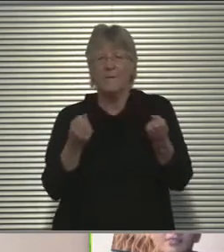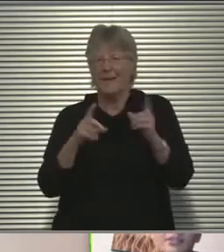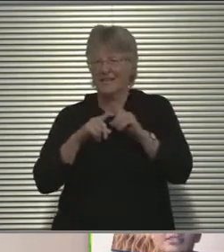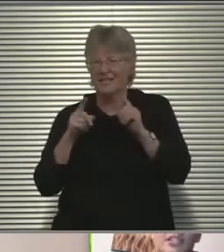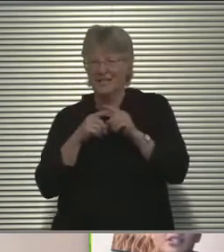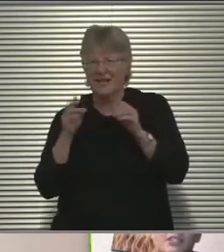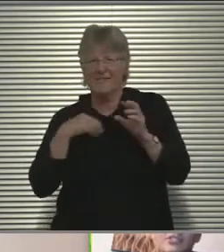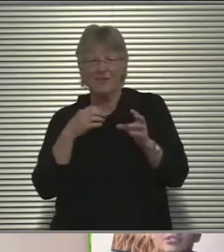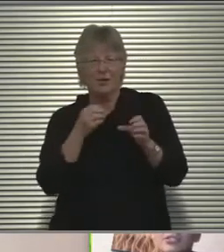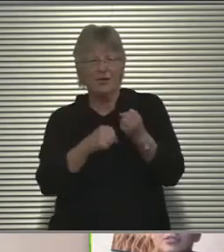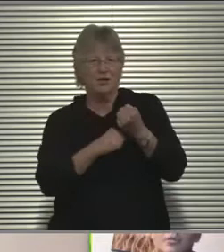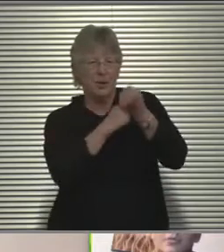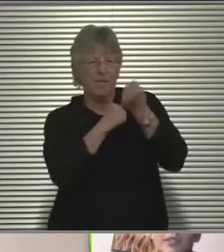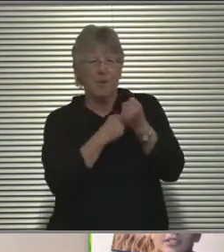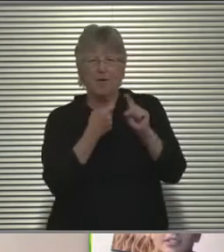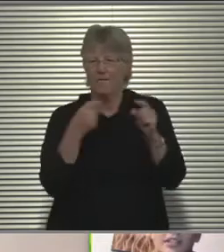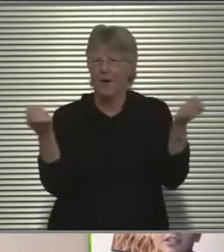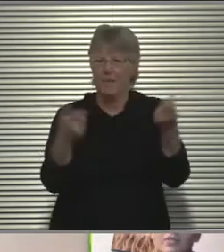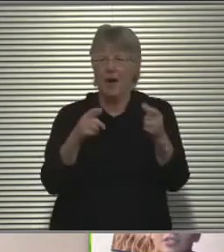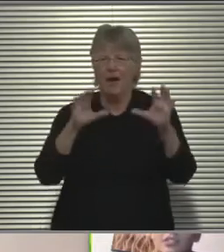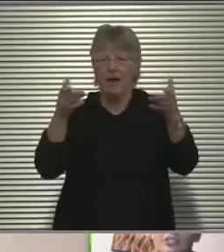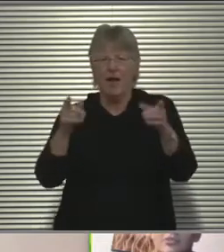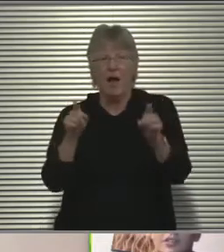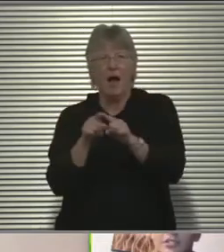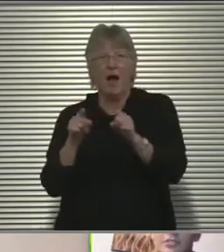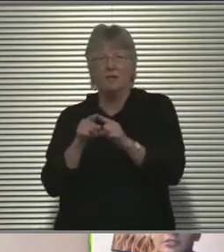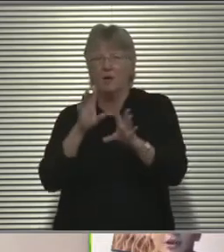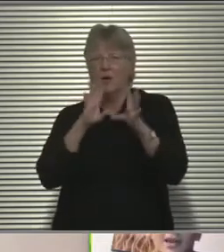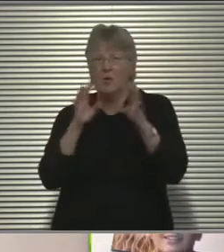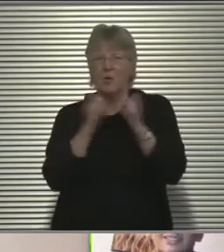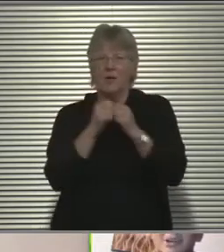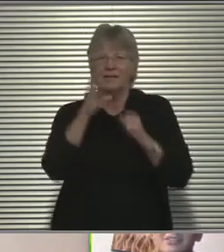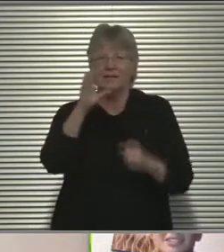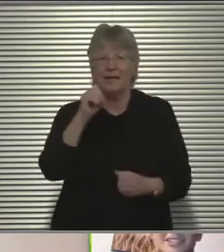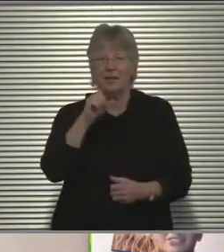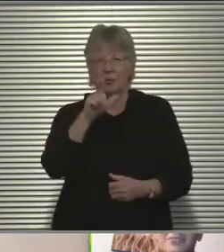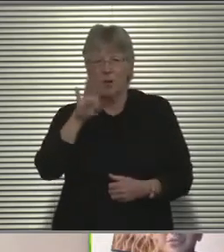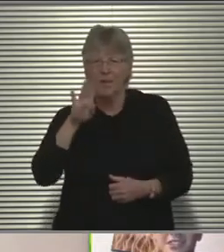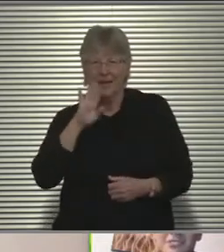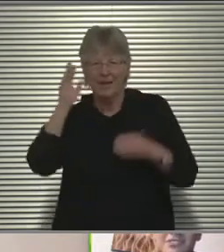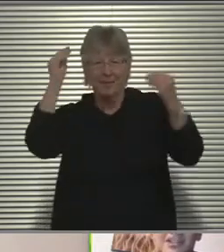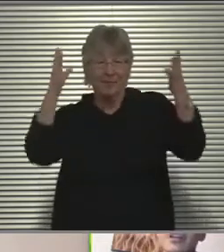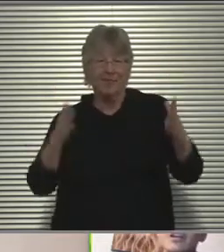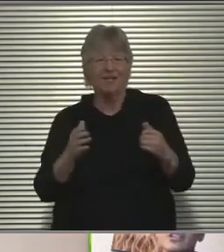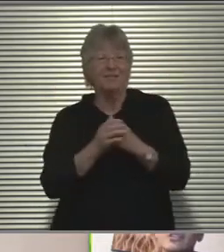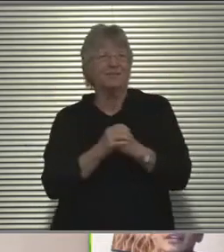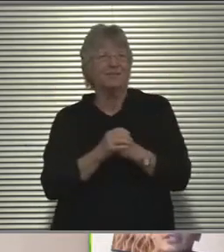and a presentation to CSUB professors and accomplished industry professionals, and accomplished industry professionals, to getting